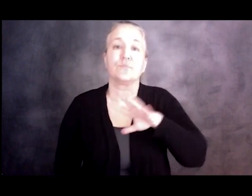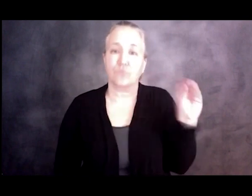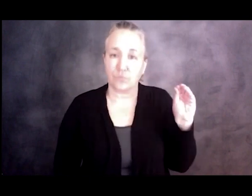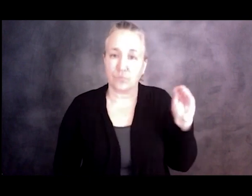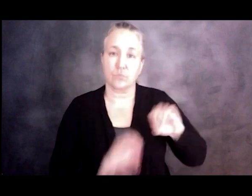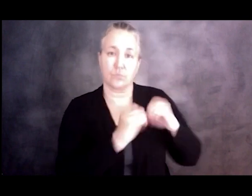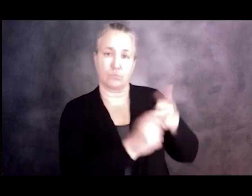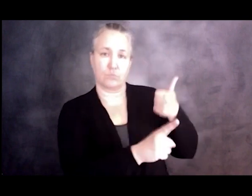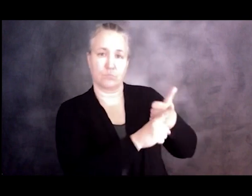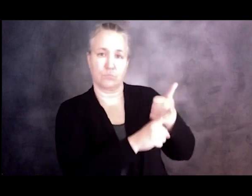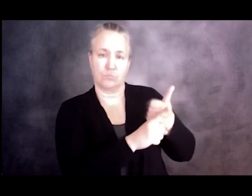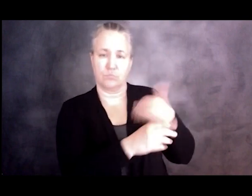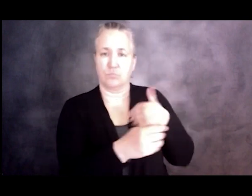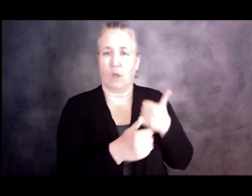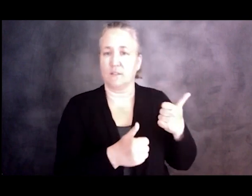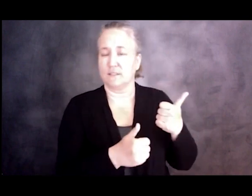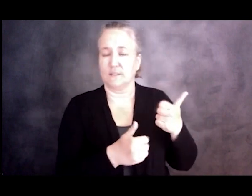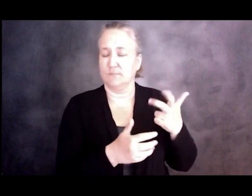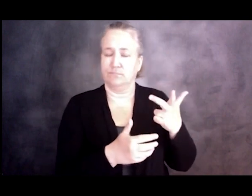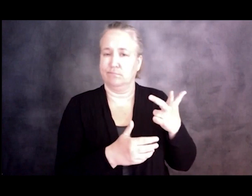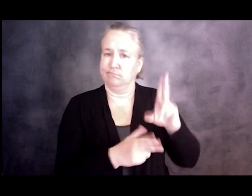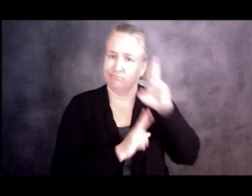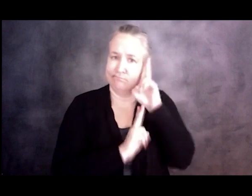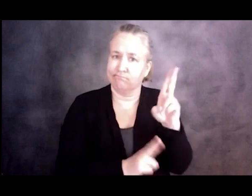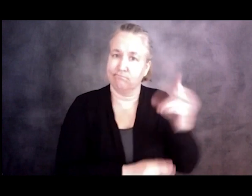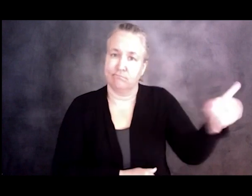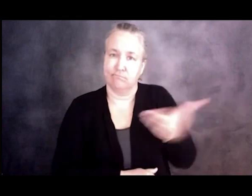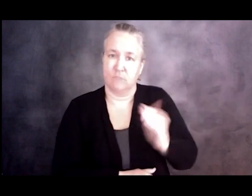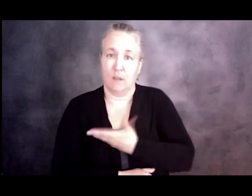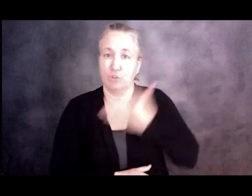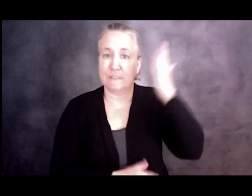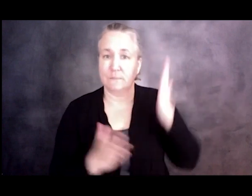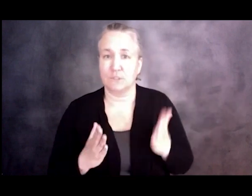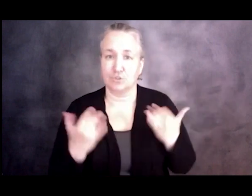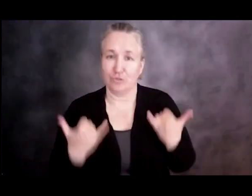has the primary distinct pleasure to welcome our speaker today and host this event